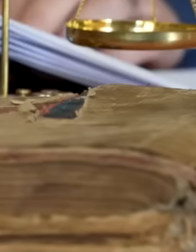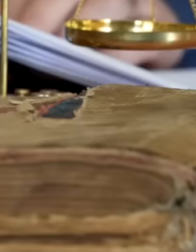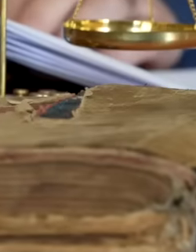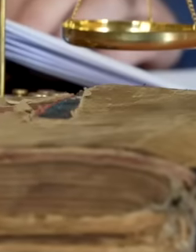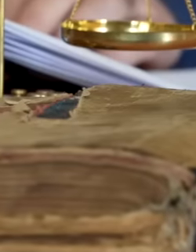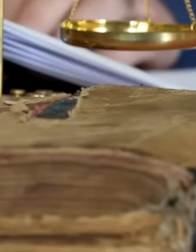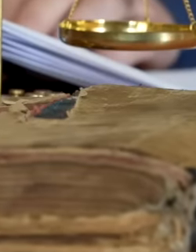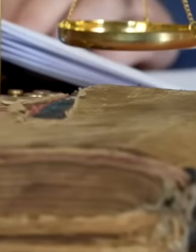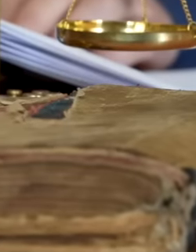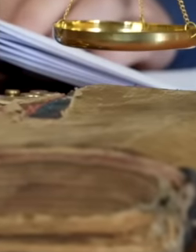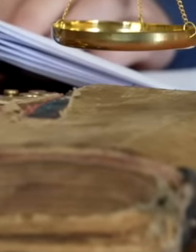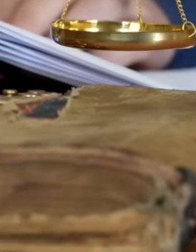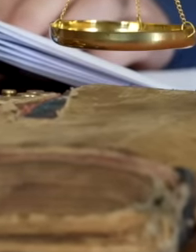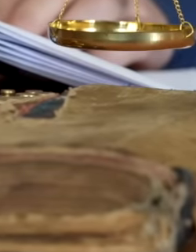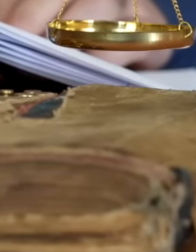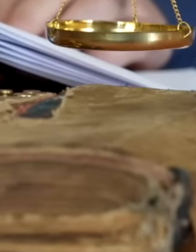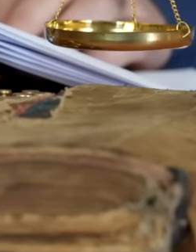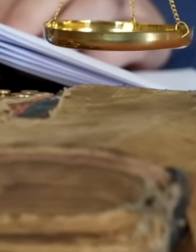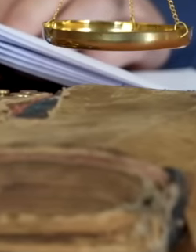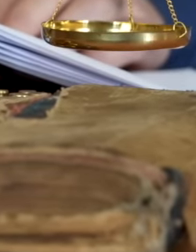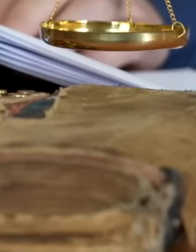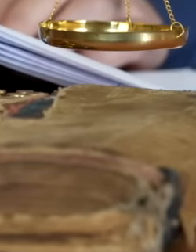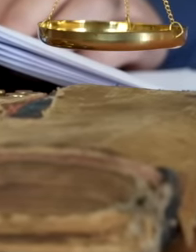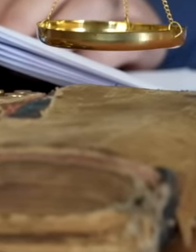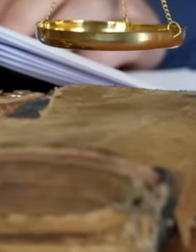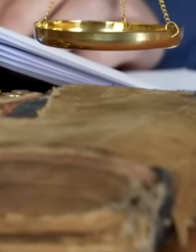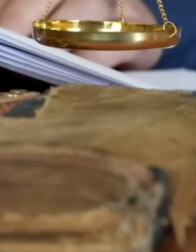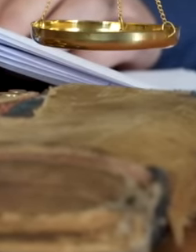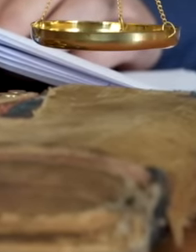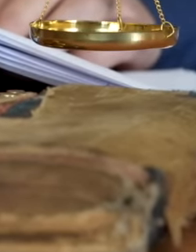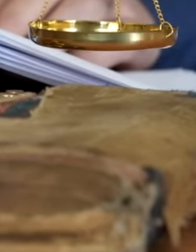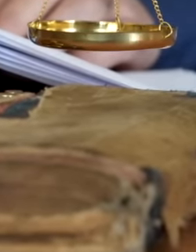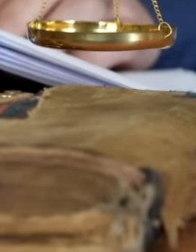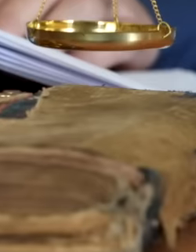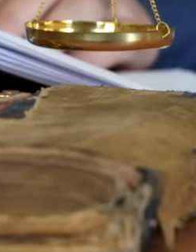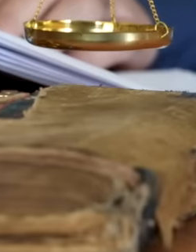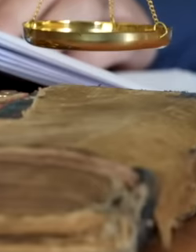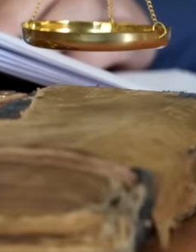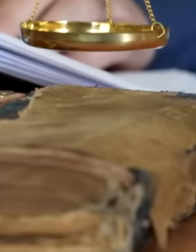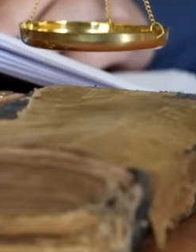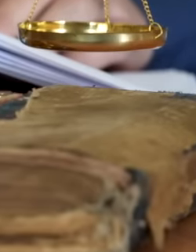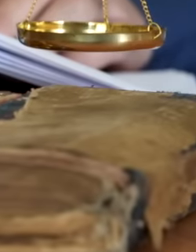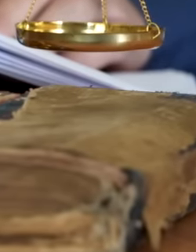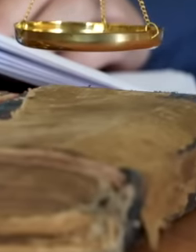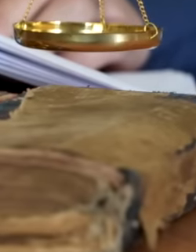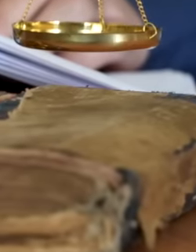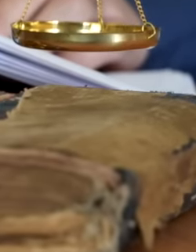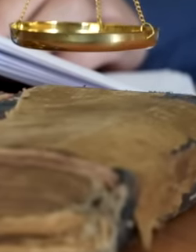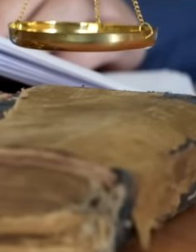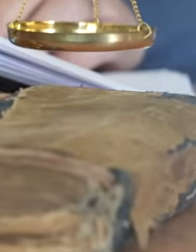it is going to happen because enough of the looting, inequality and corruption that is seen daily by